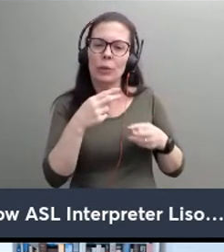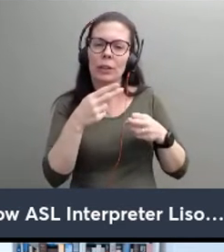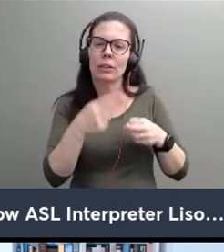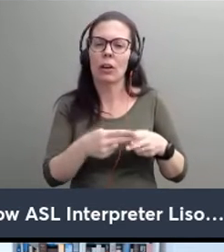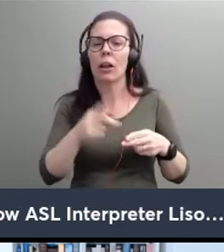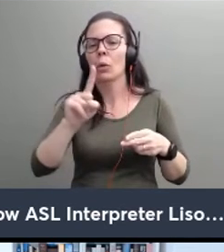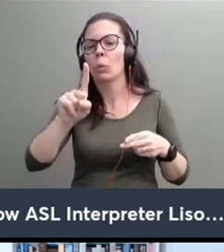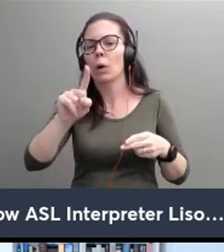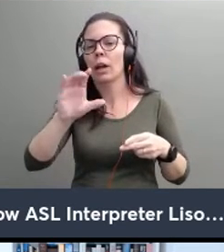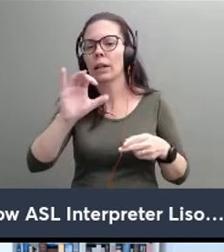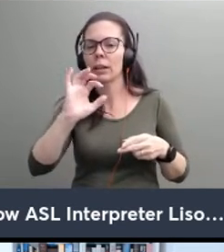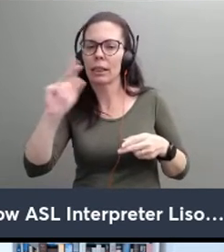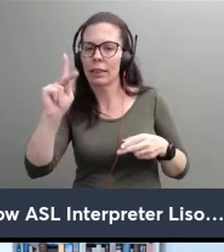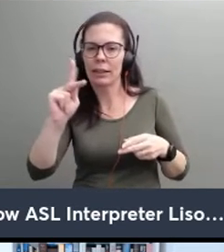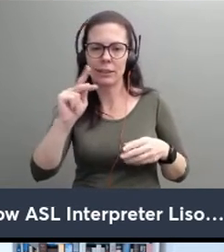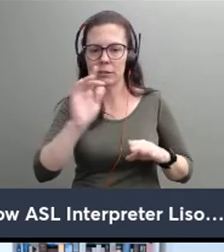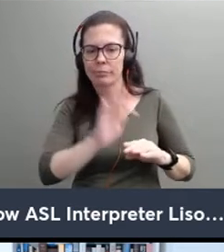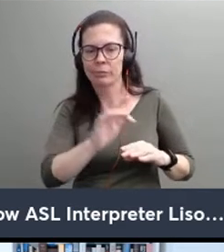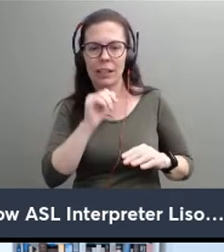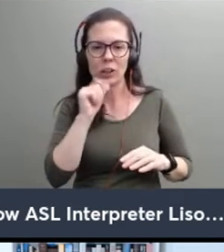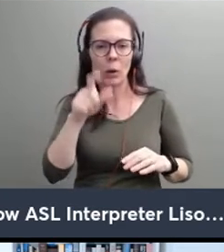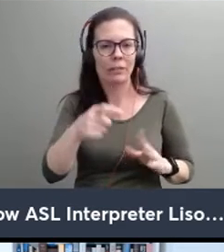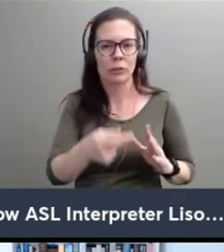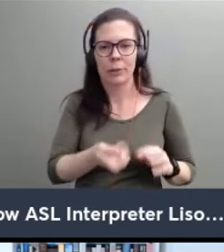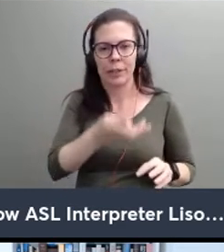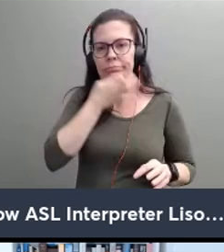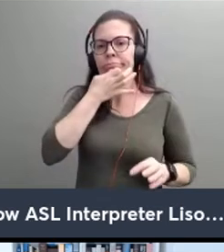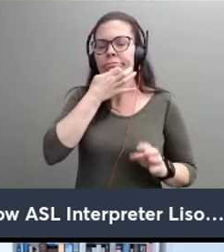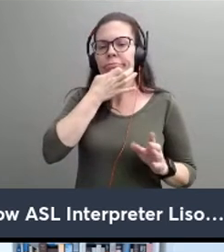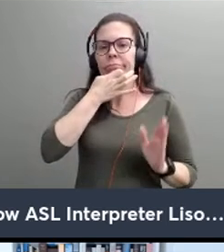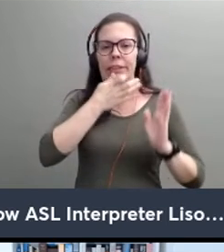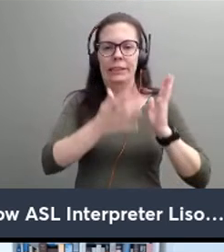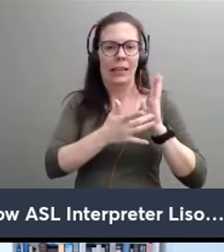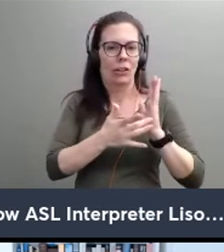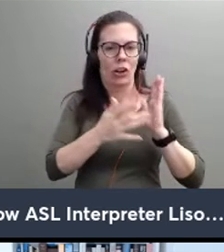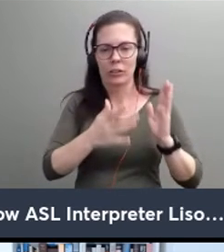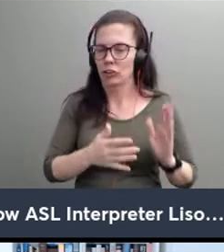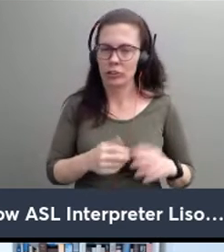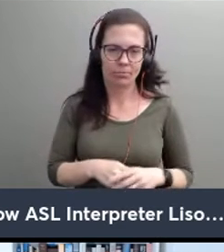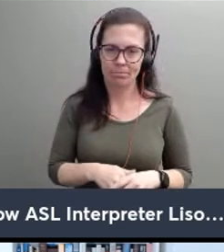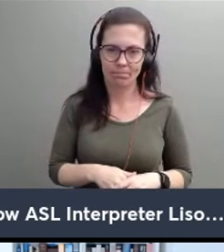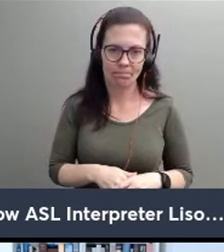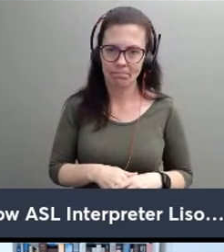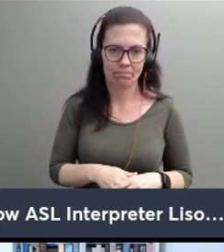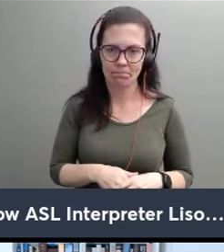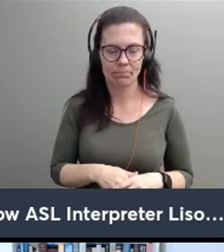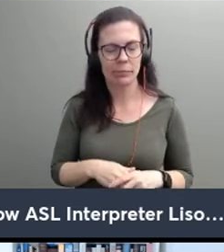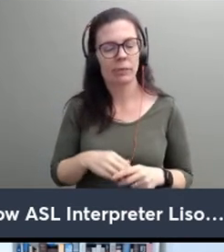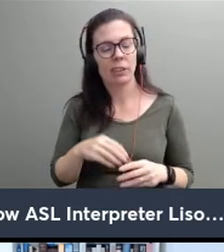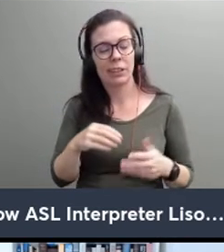where you don't have to be a tech savvy end user. Like, what all I did show you right now,